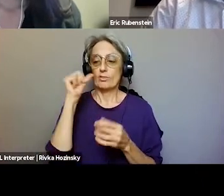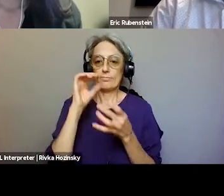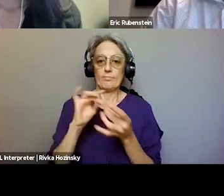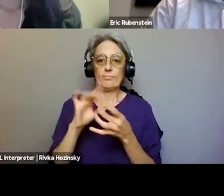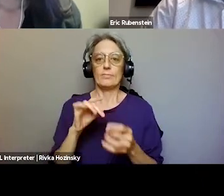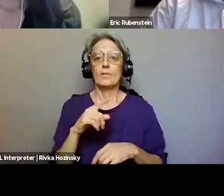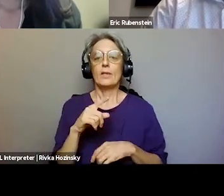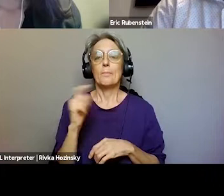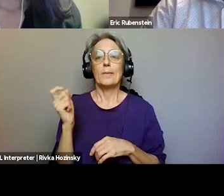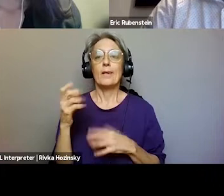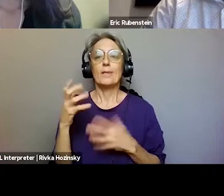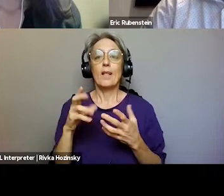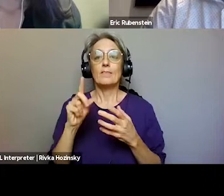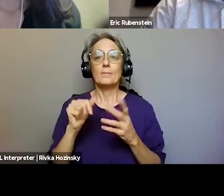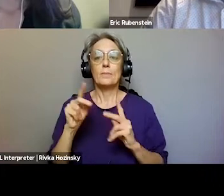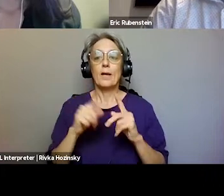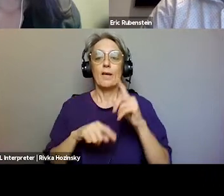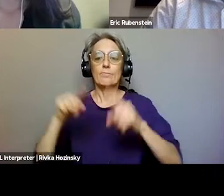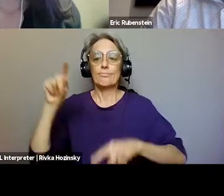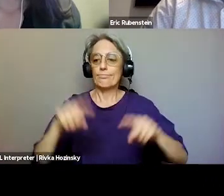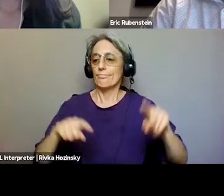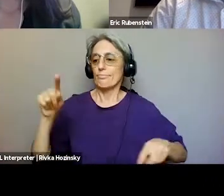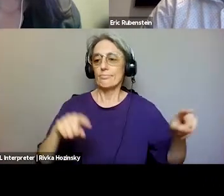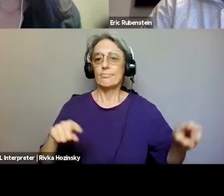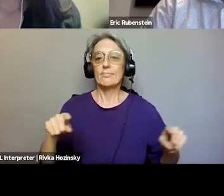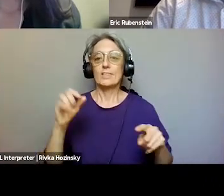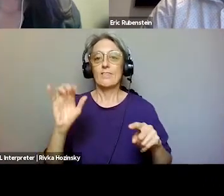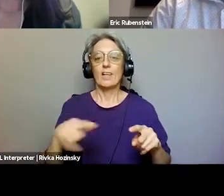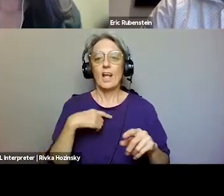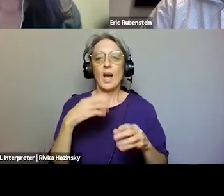by disability, I’ll use person first and identify first language interchangeably